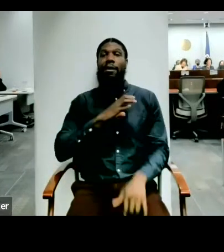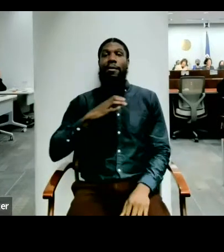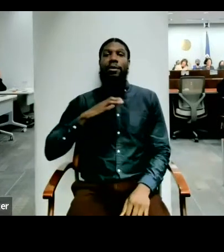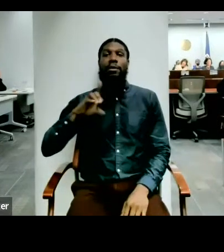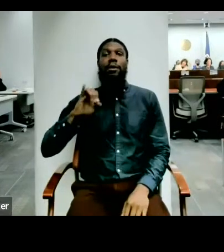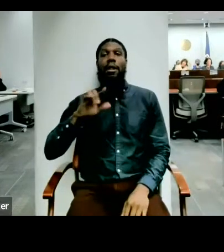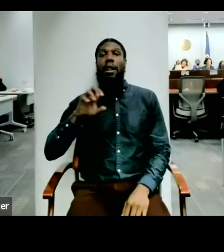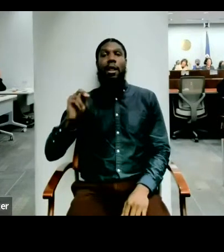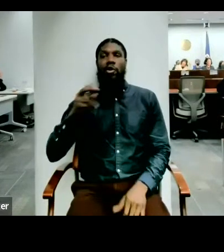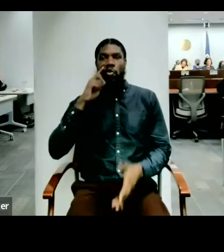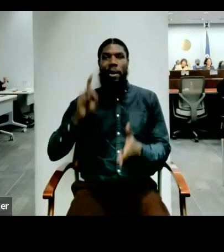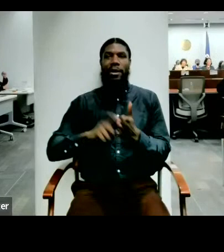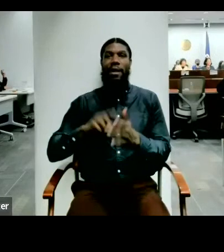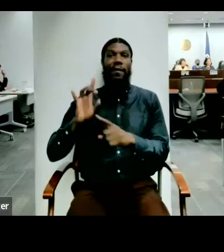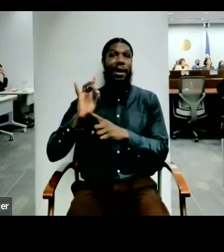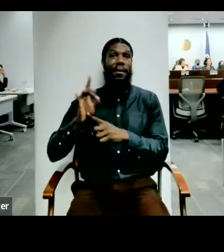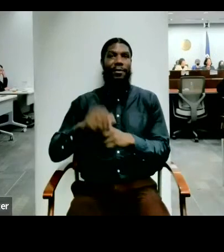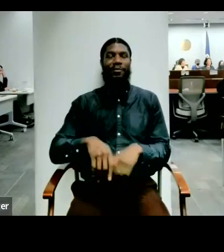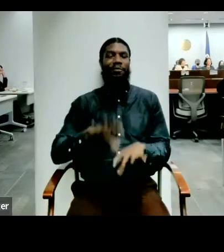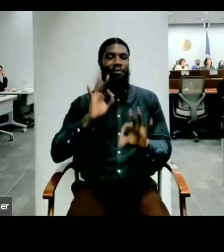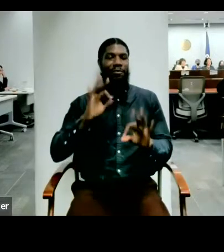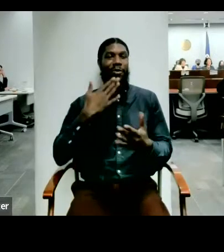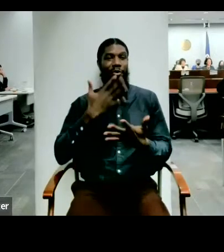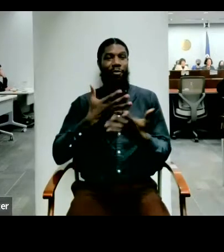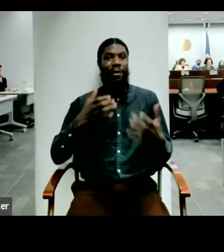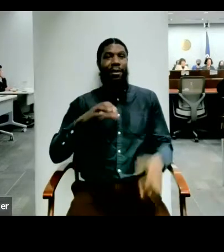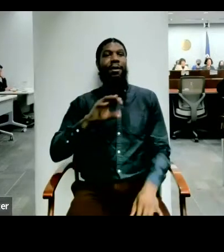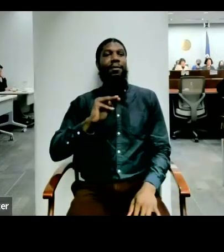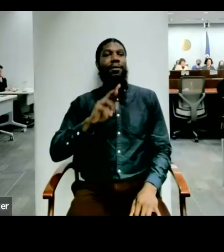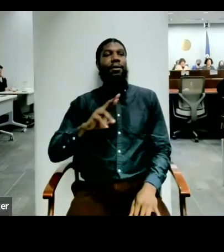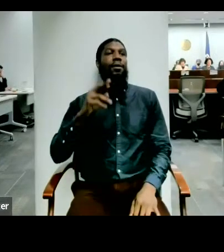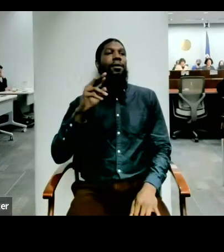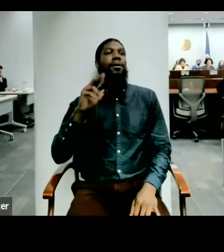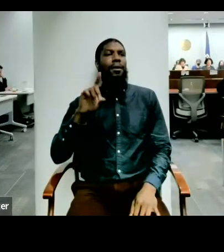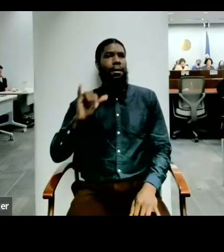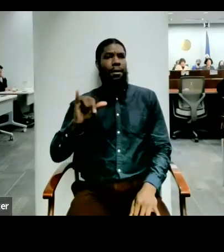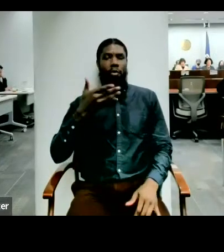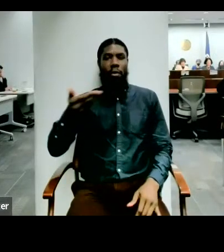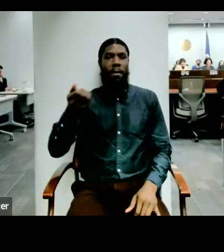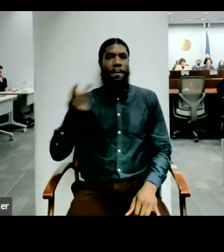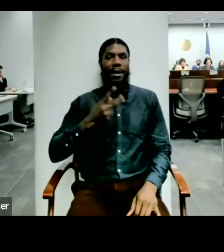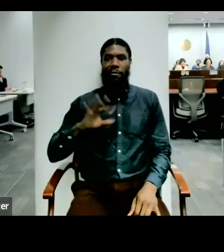Thank you, Mr. Gay welcome back, thank you for appearing here again today.